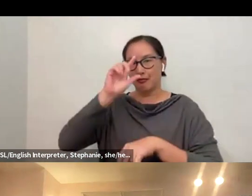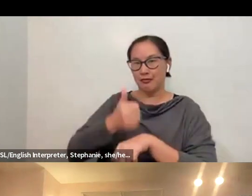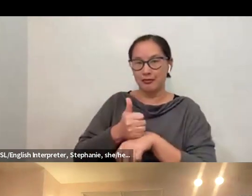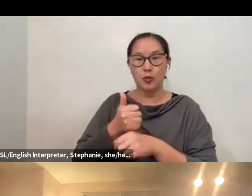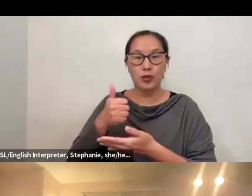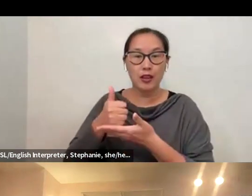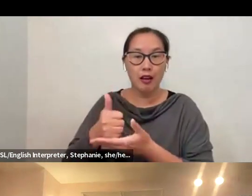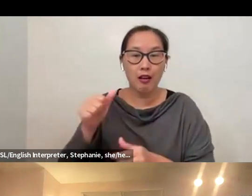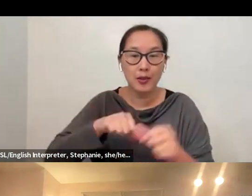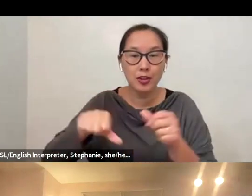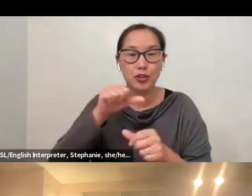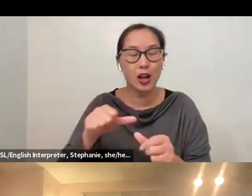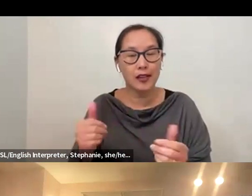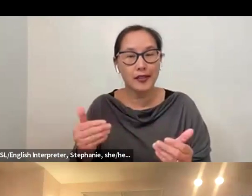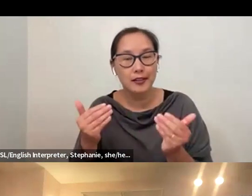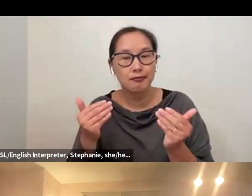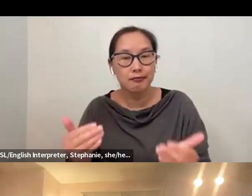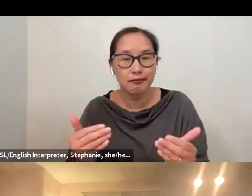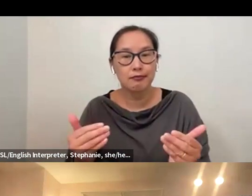move forward in the industry,